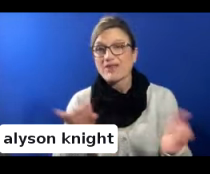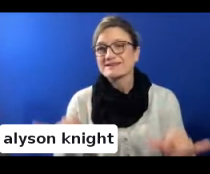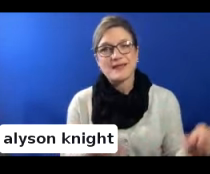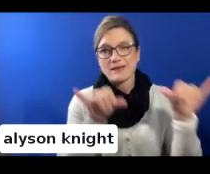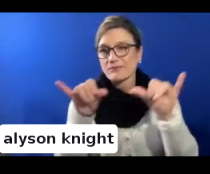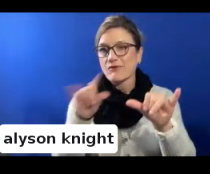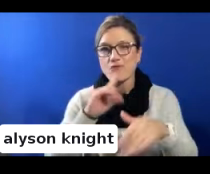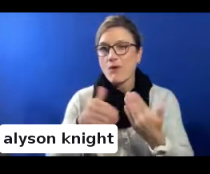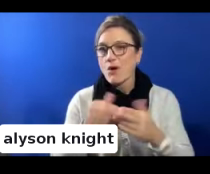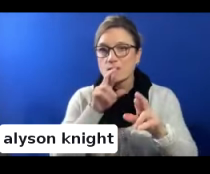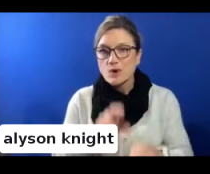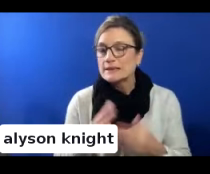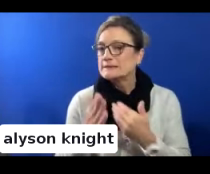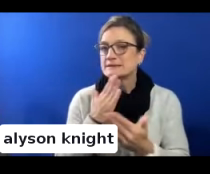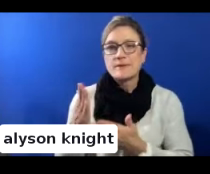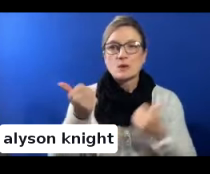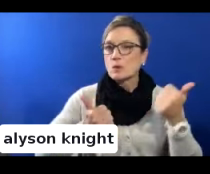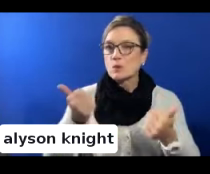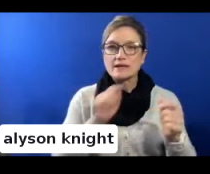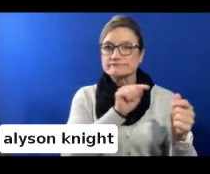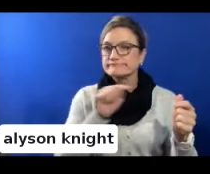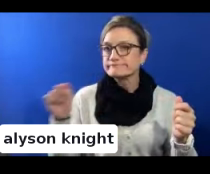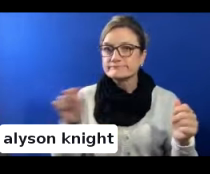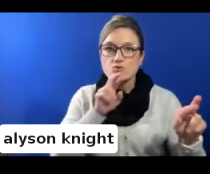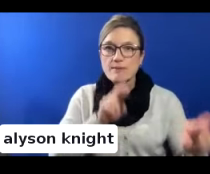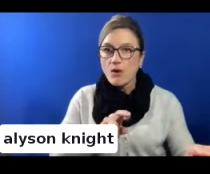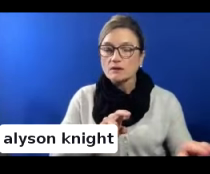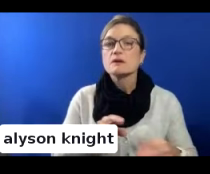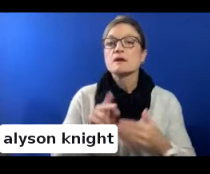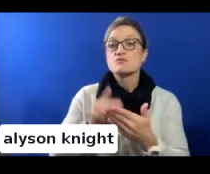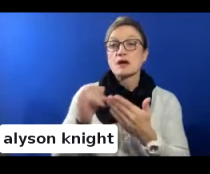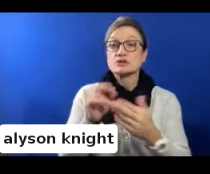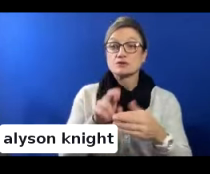No matter which report you're working on, the project results are evaluated